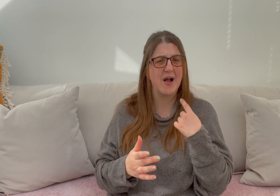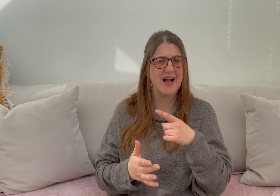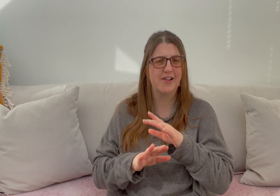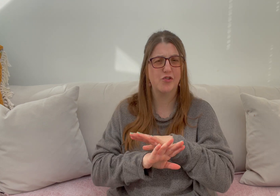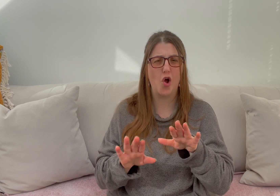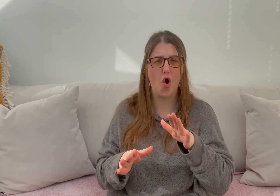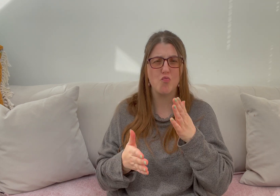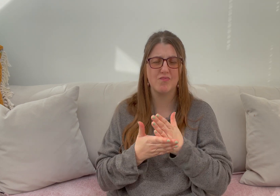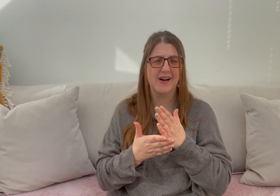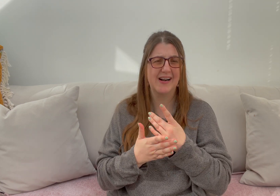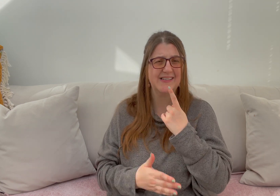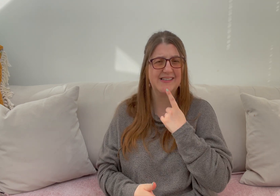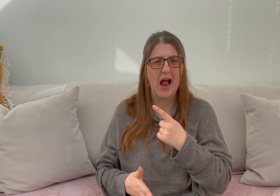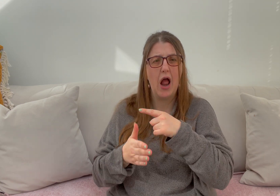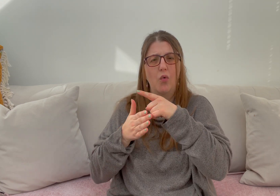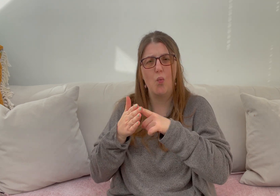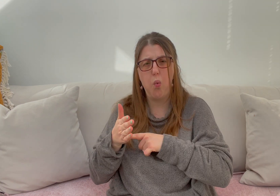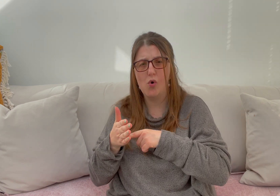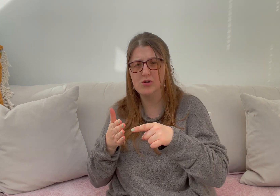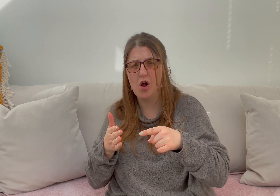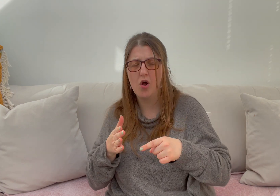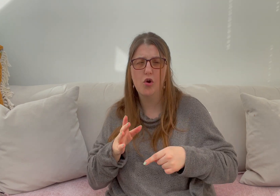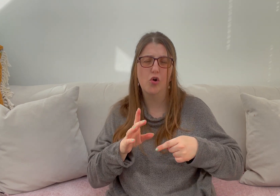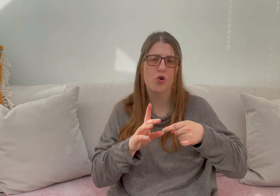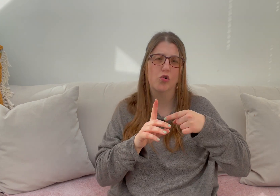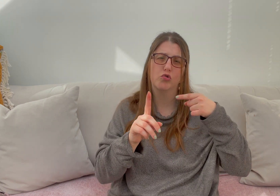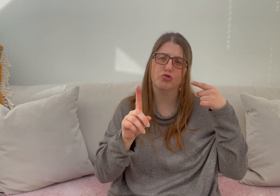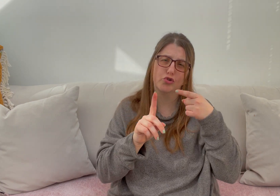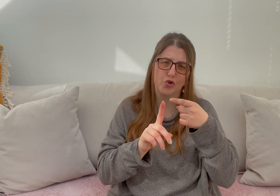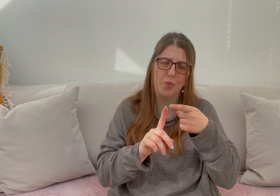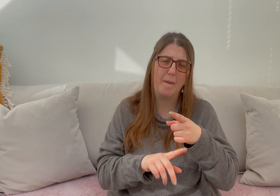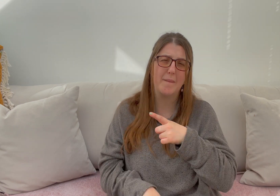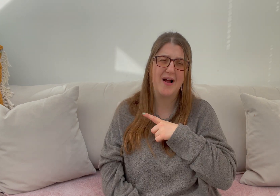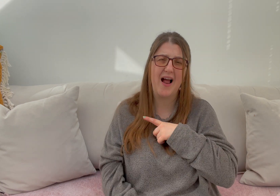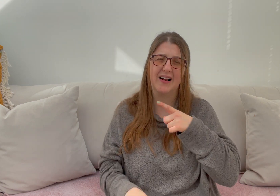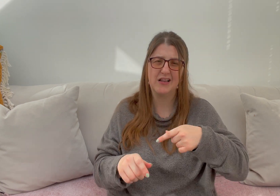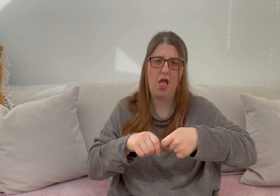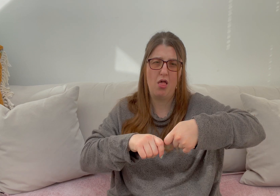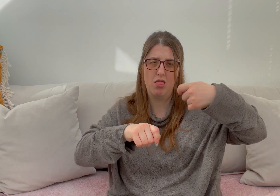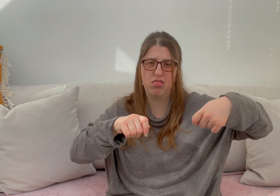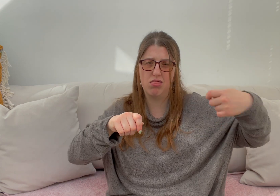We don't really sign quarter past and quarter to because it takes longer to sign.